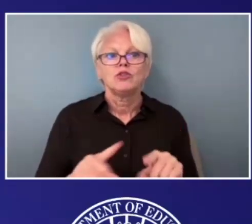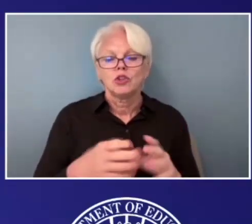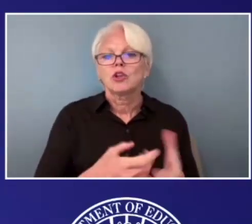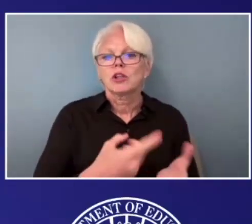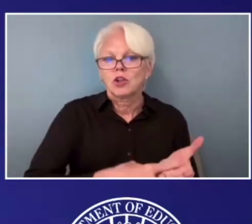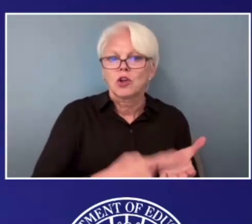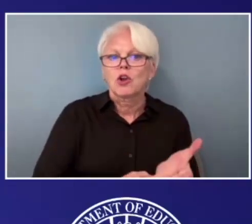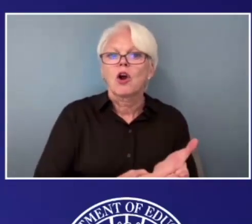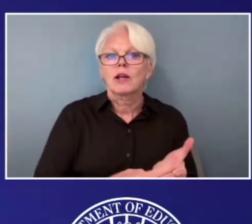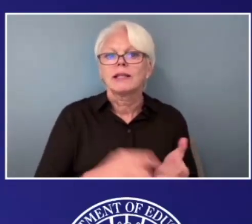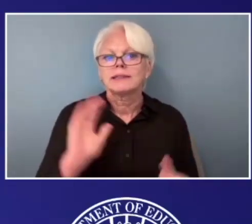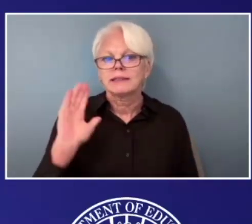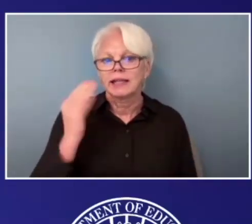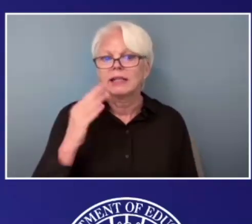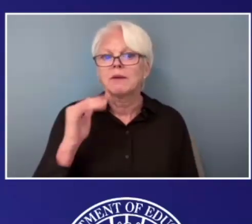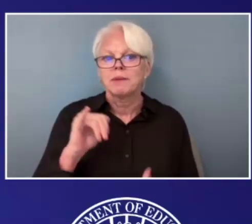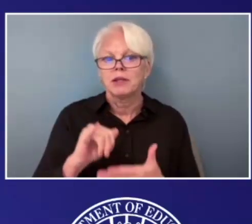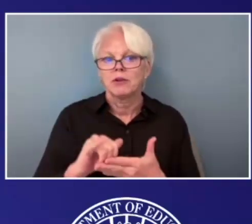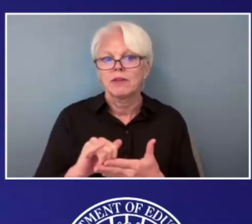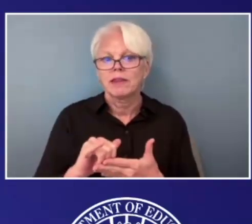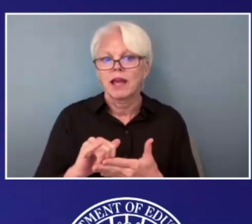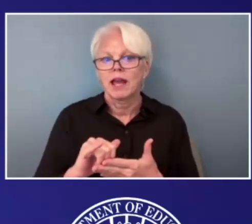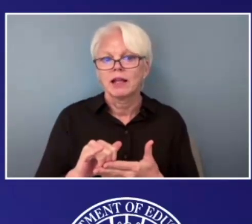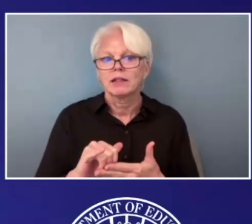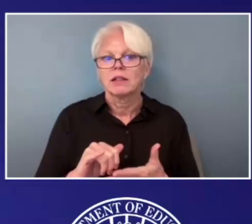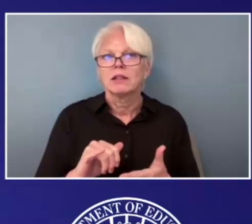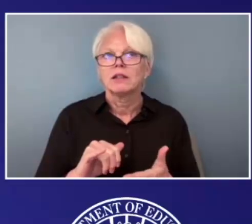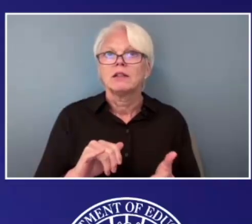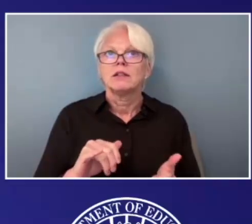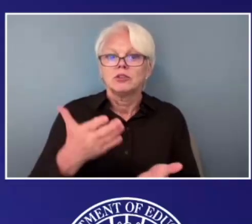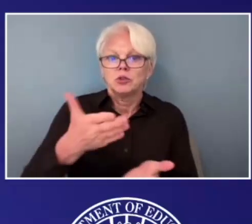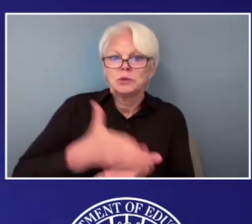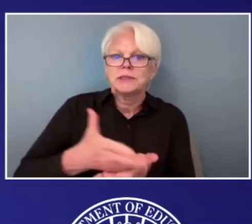it appeared that stopping collections while